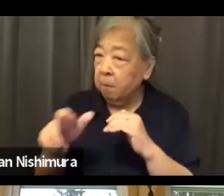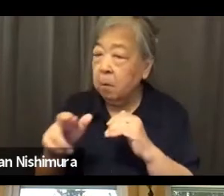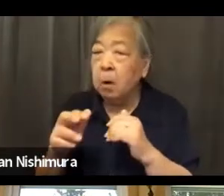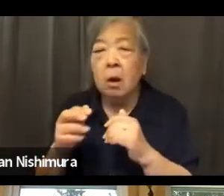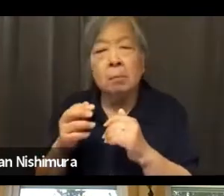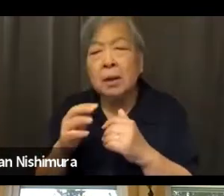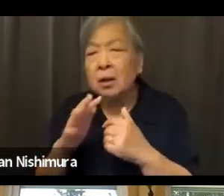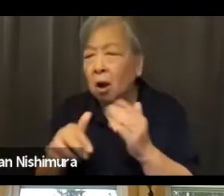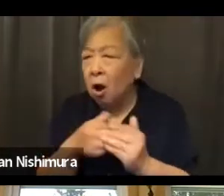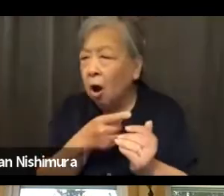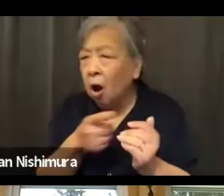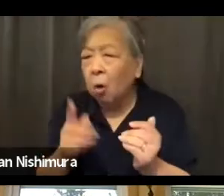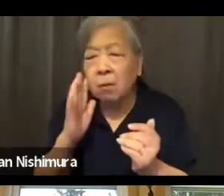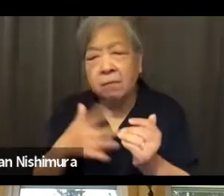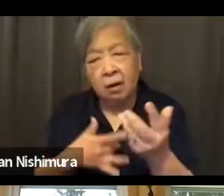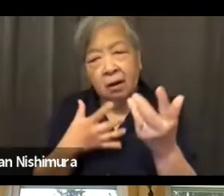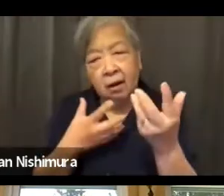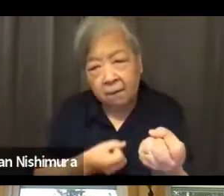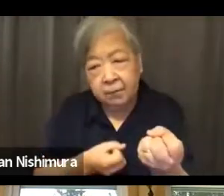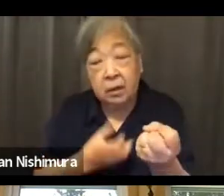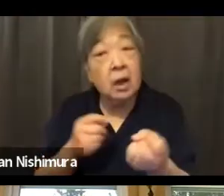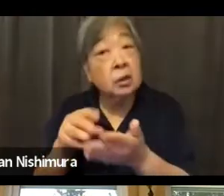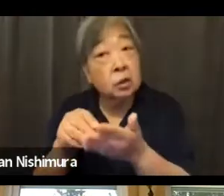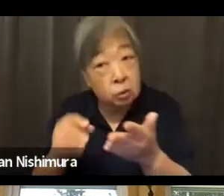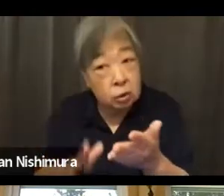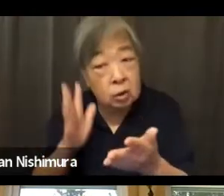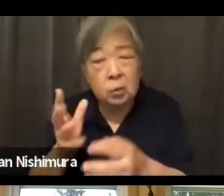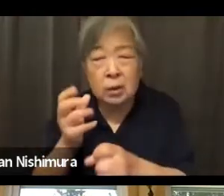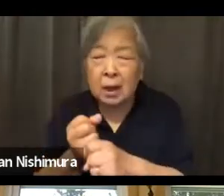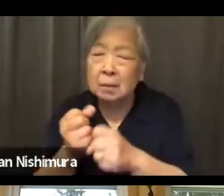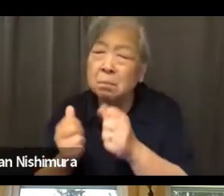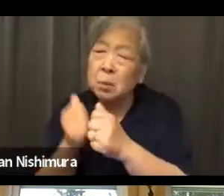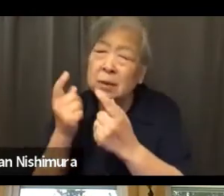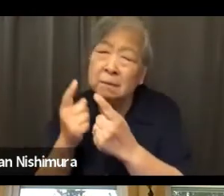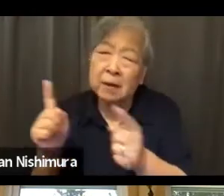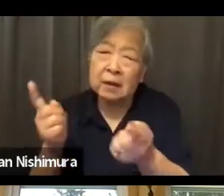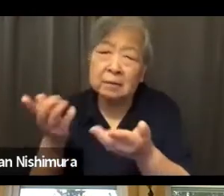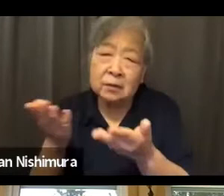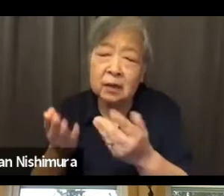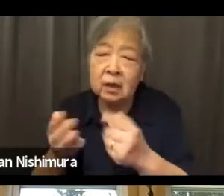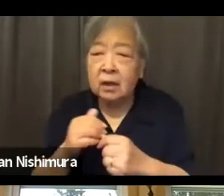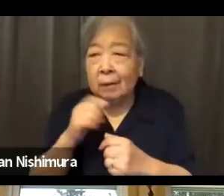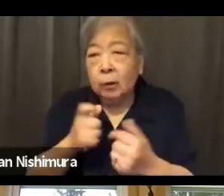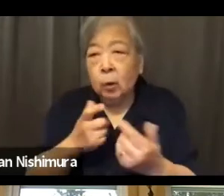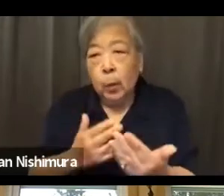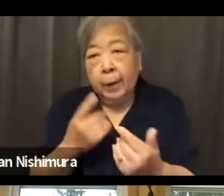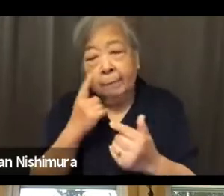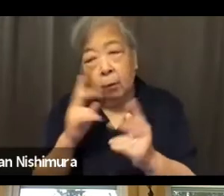be serviced most effectively without having to wait for a supposed expert.